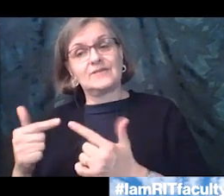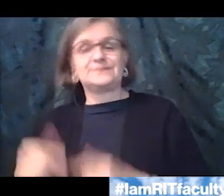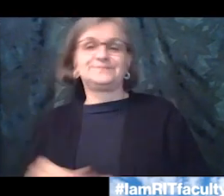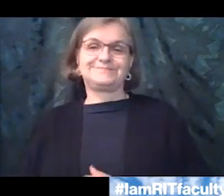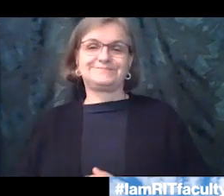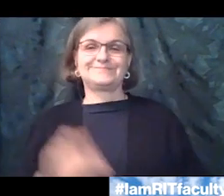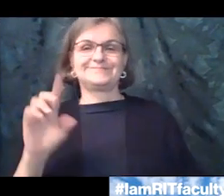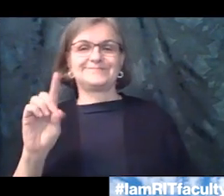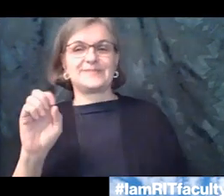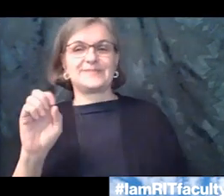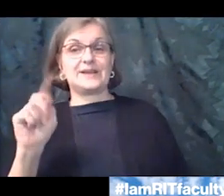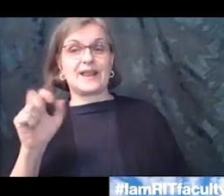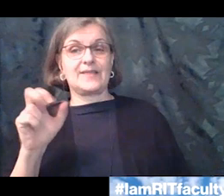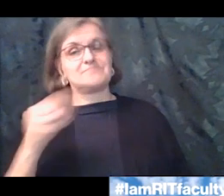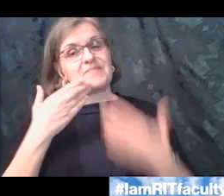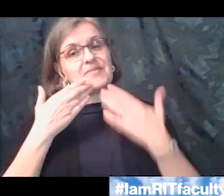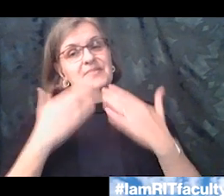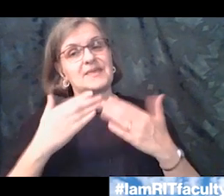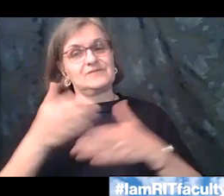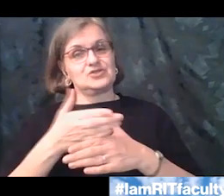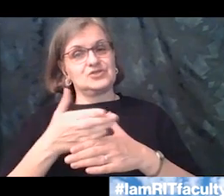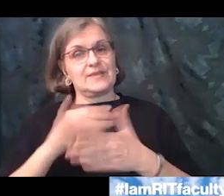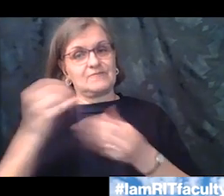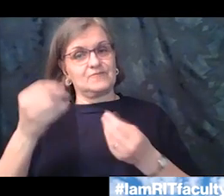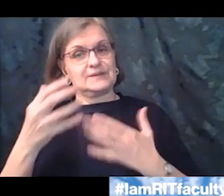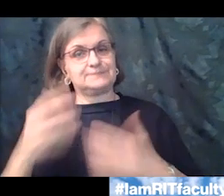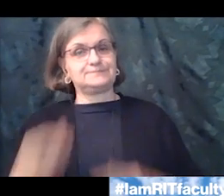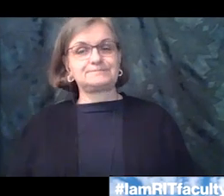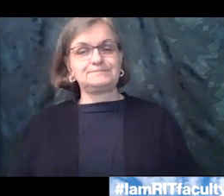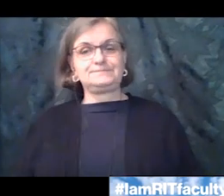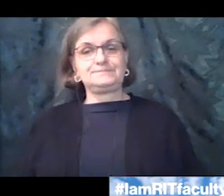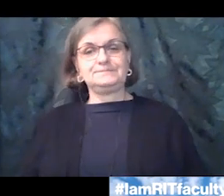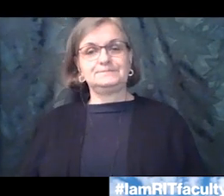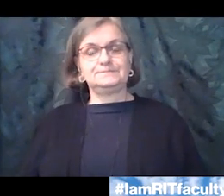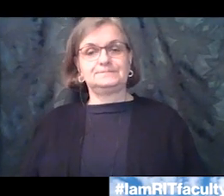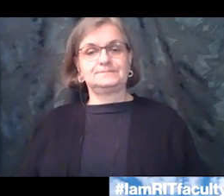Thank you so much for sharing that with us. One of the things, as you know, is